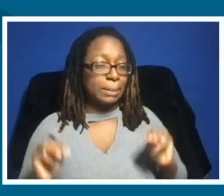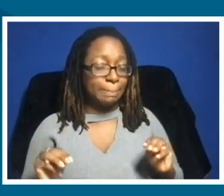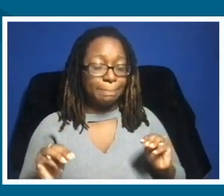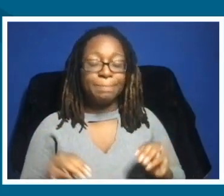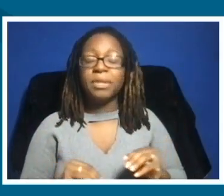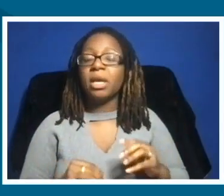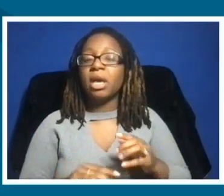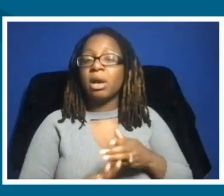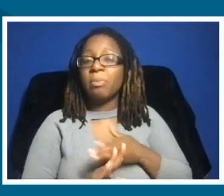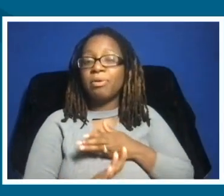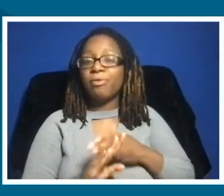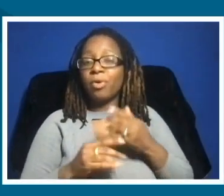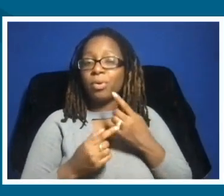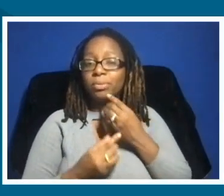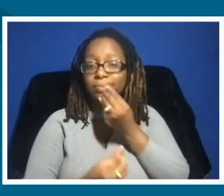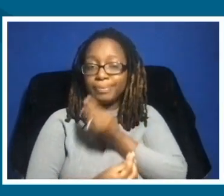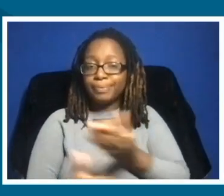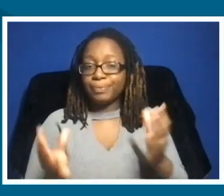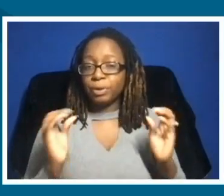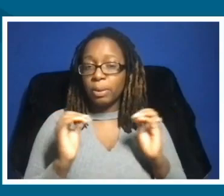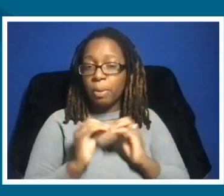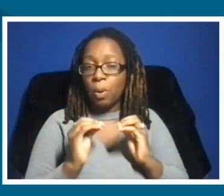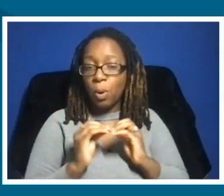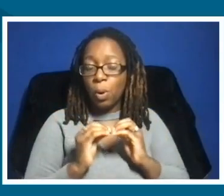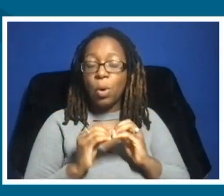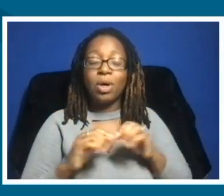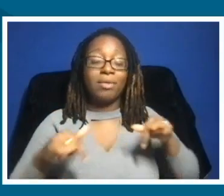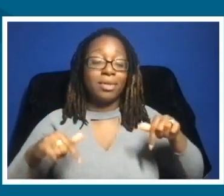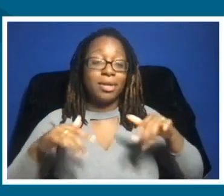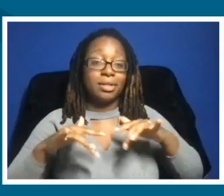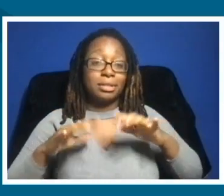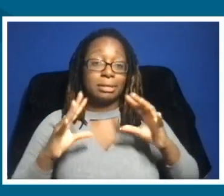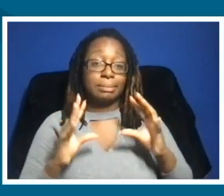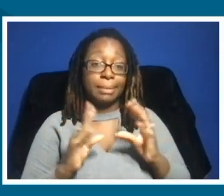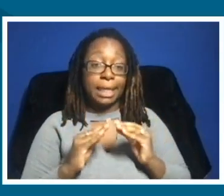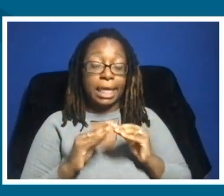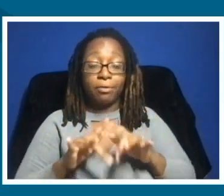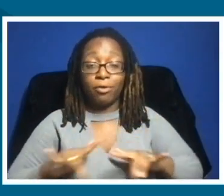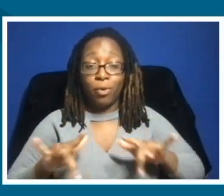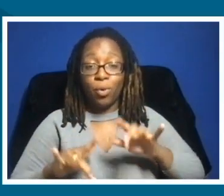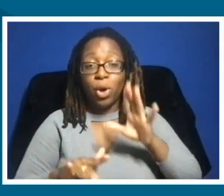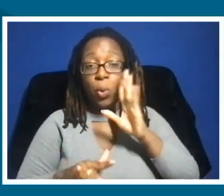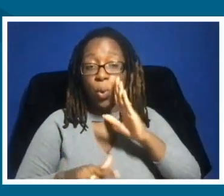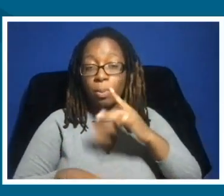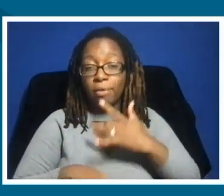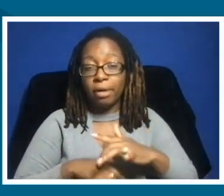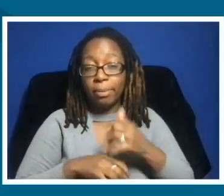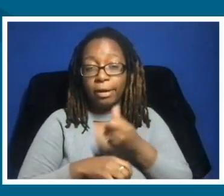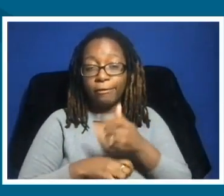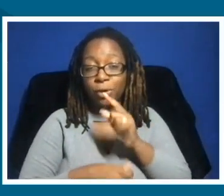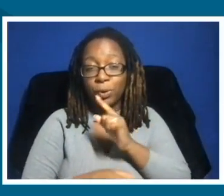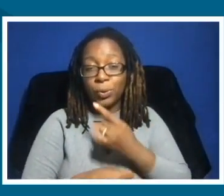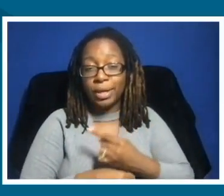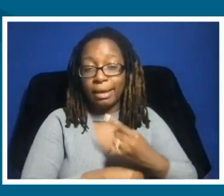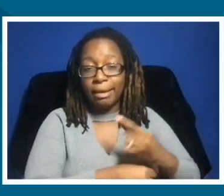reminders first a recorded version of this session will be available in a few